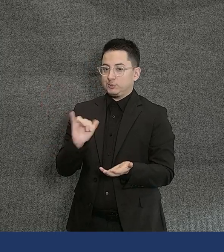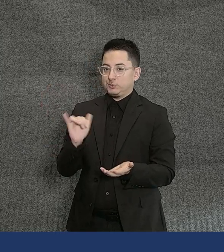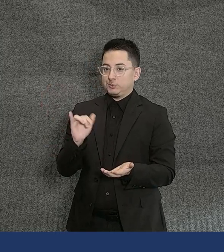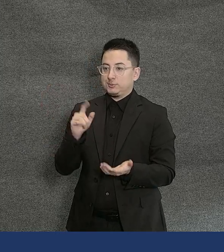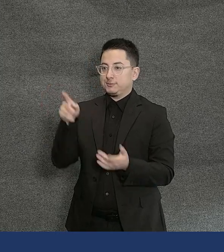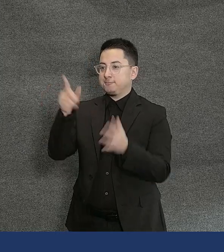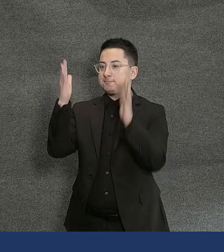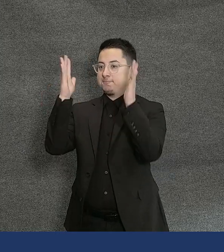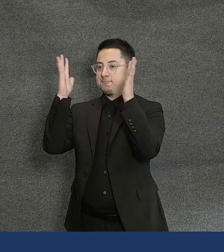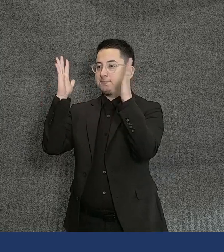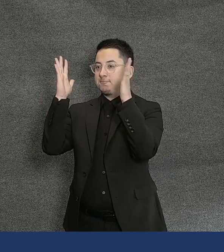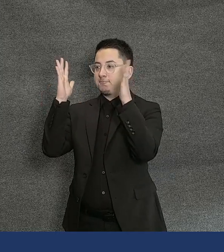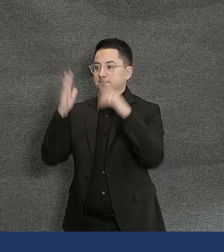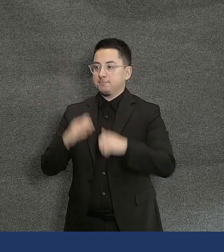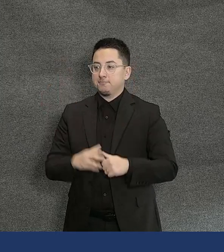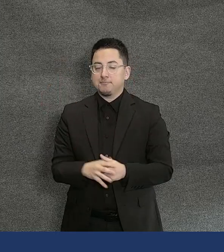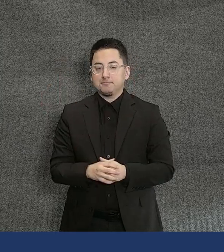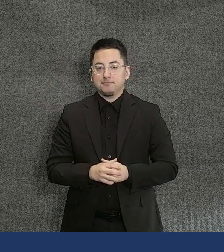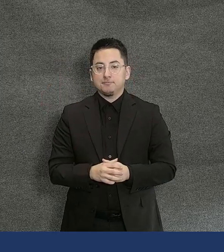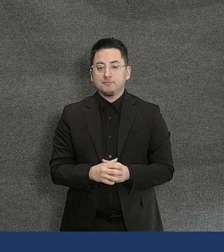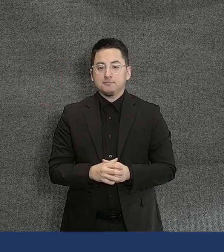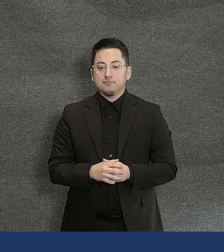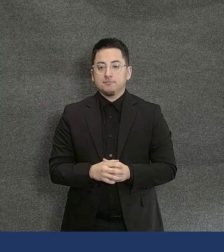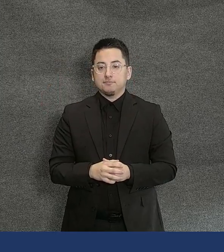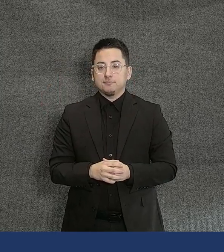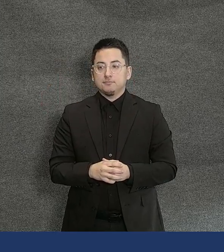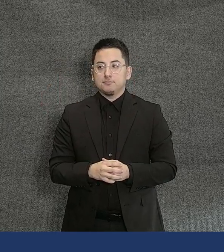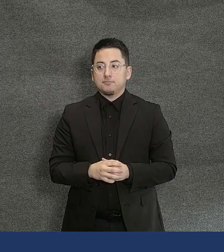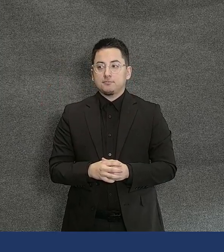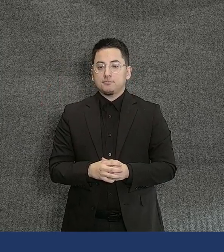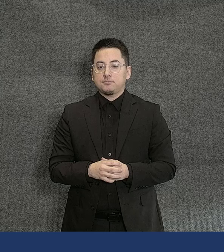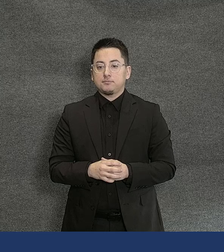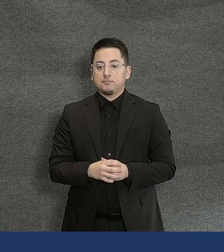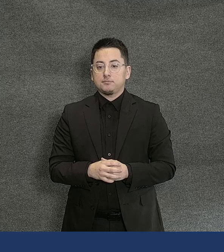And now Minnesota Council on Disability